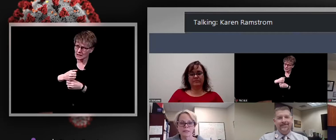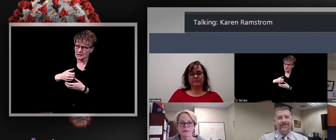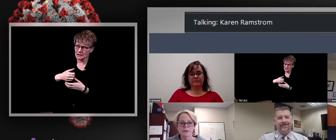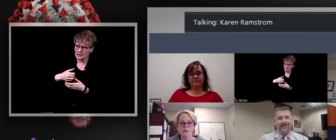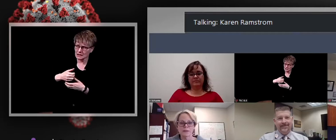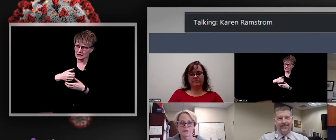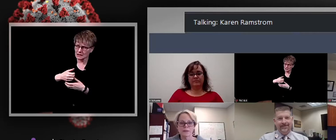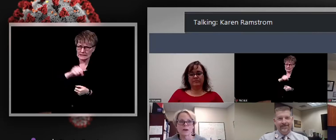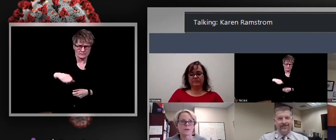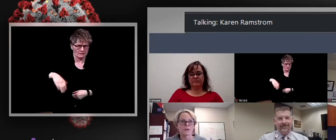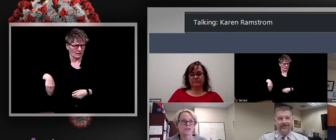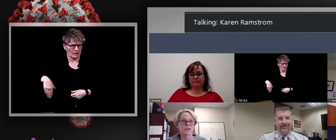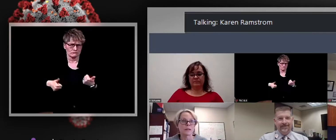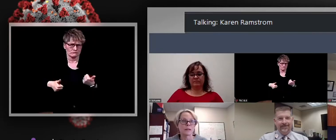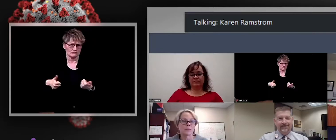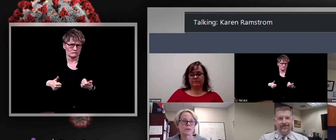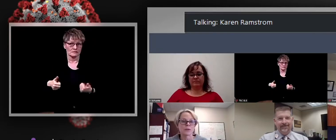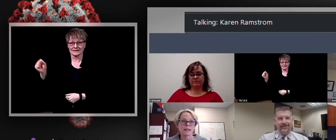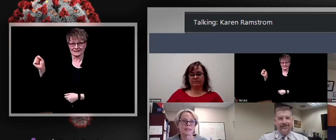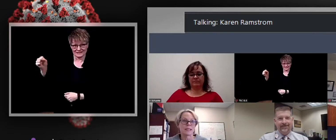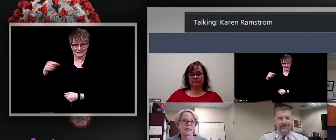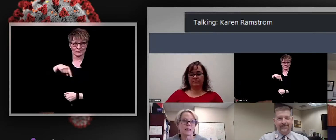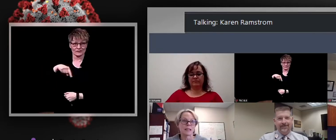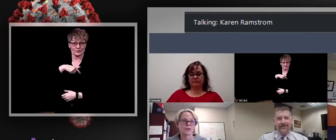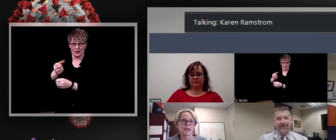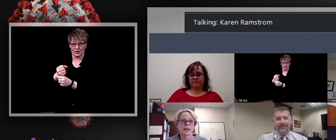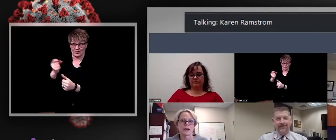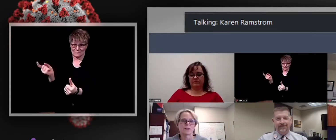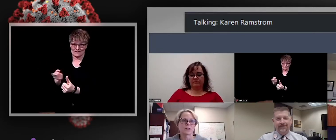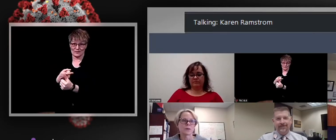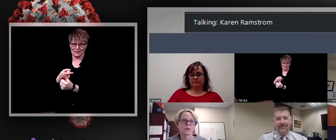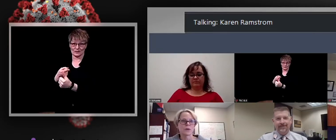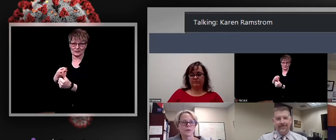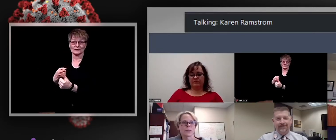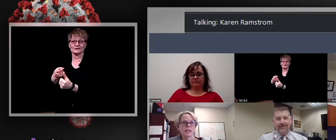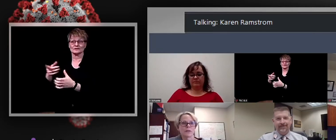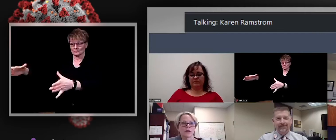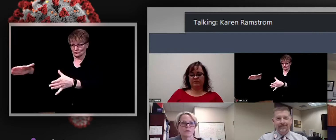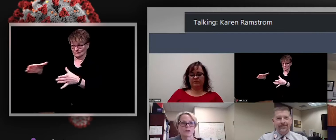received our first shipment of Moderna vaccine yesterday. And so, we're currently having